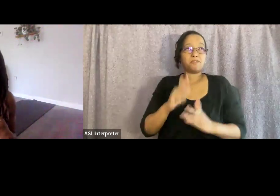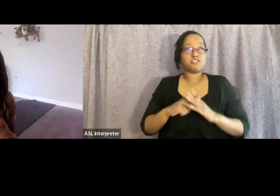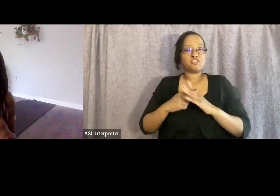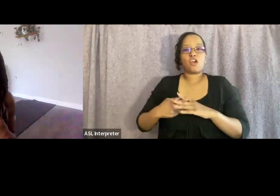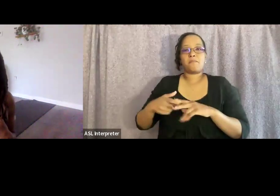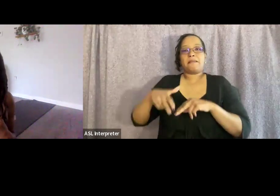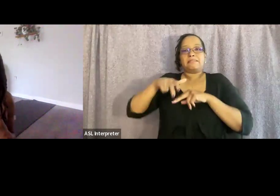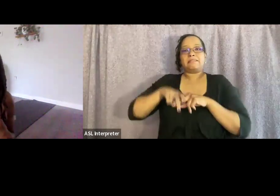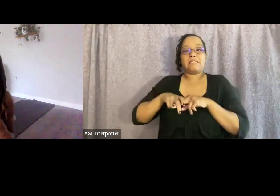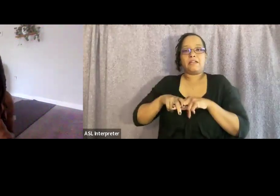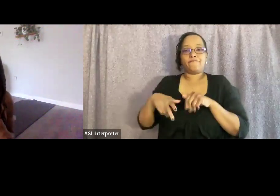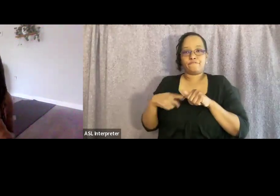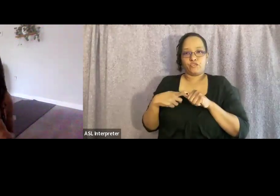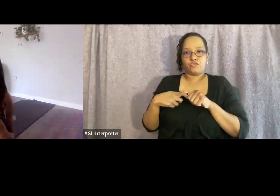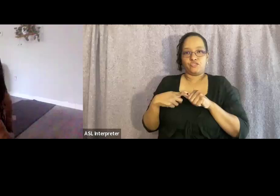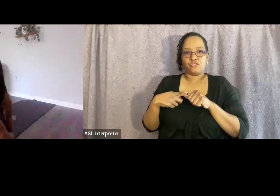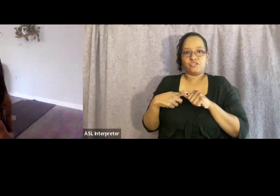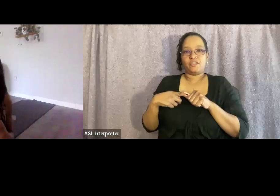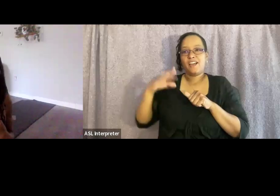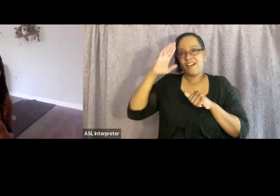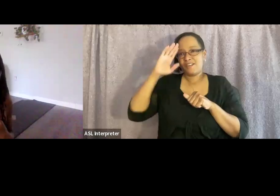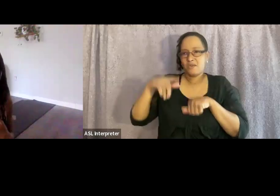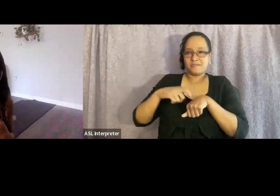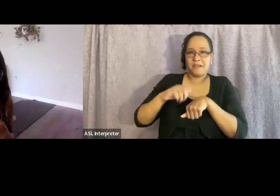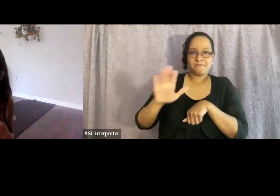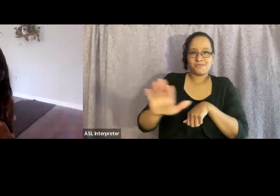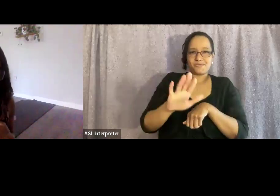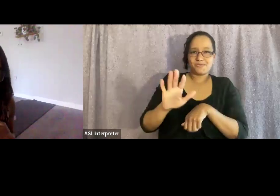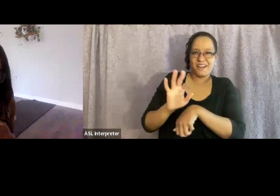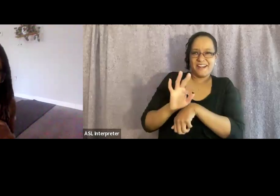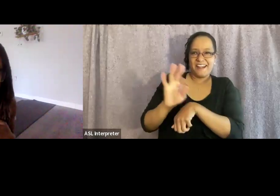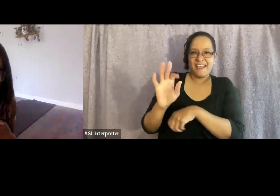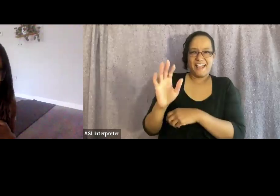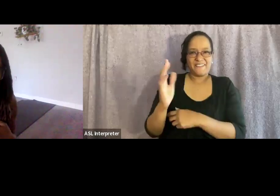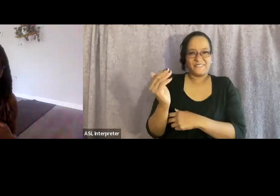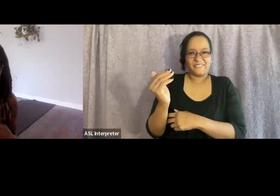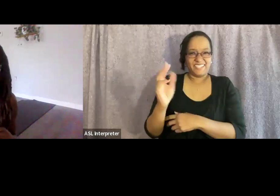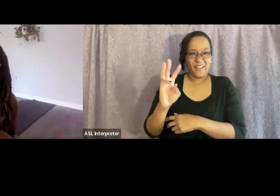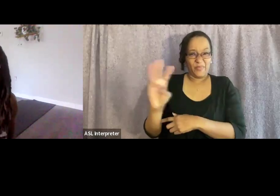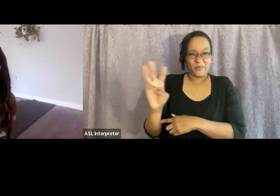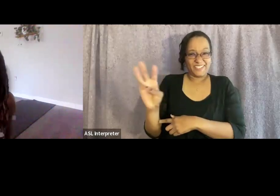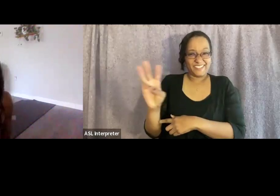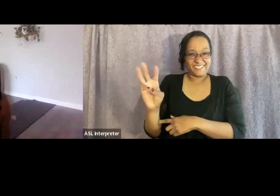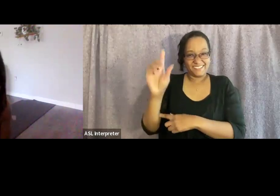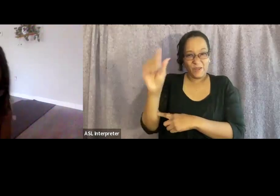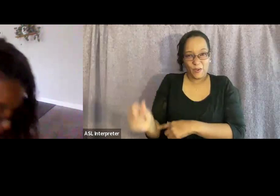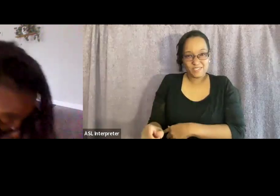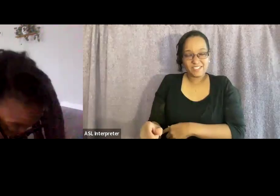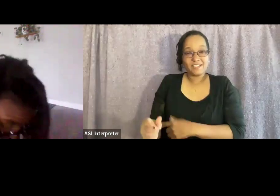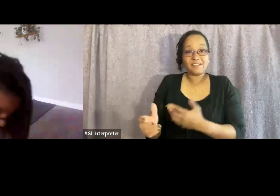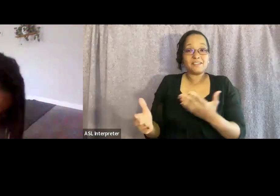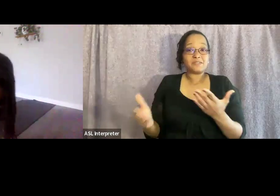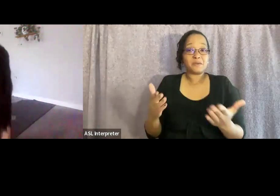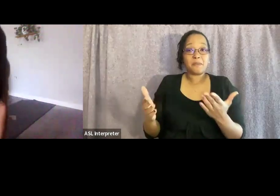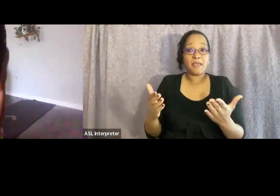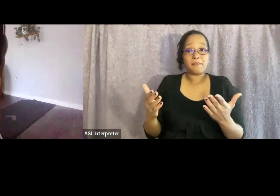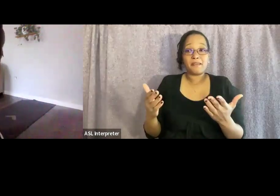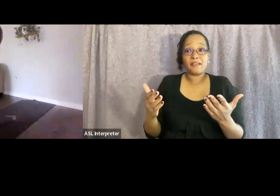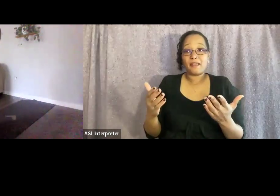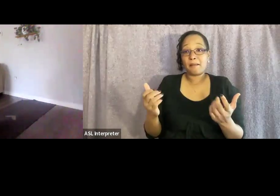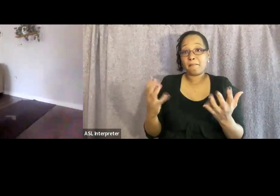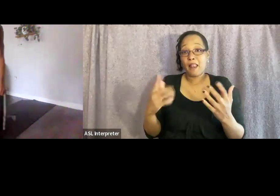And I know it's 9:15 a.m. on the West Coast, so maybe many of you are just now waking up,